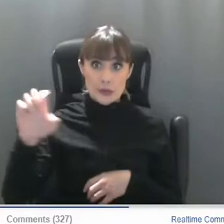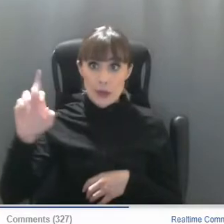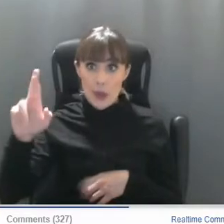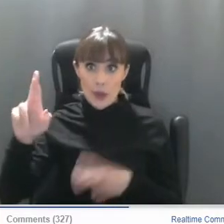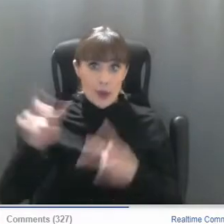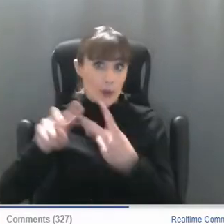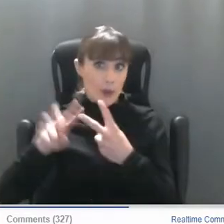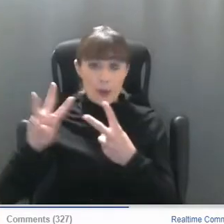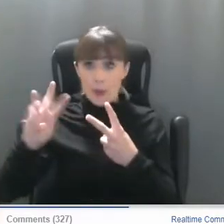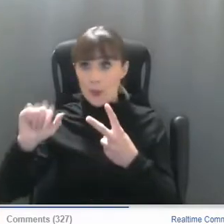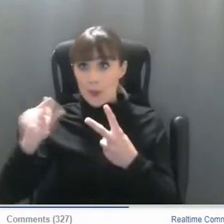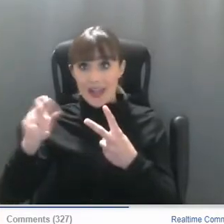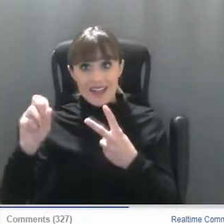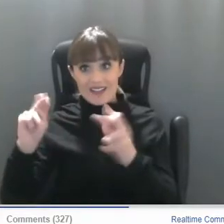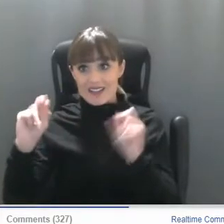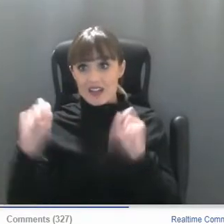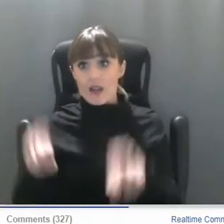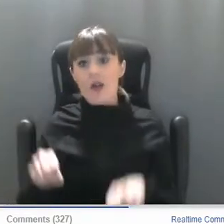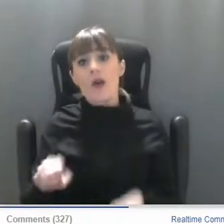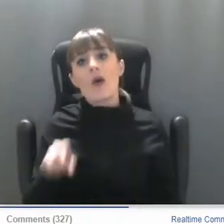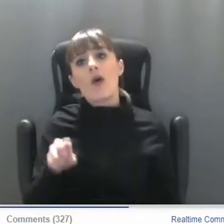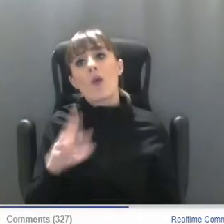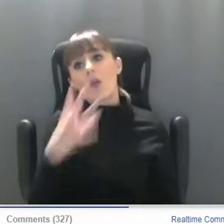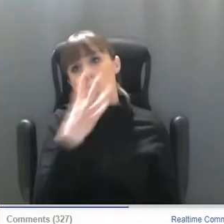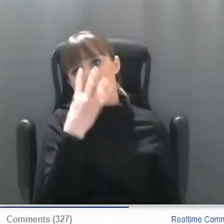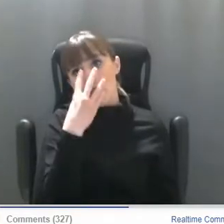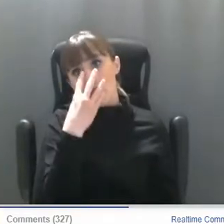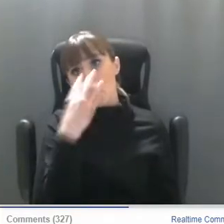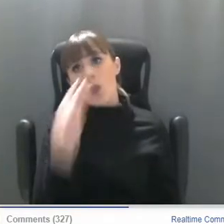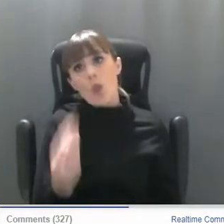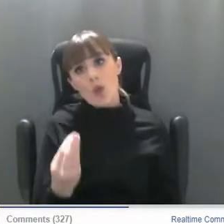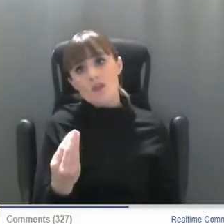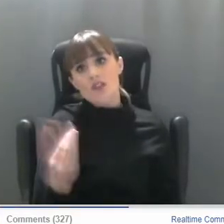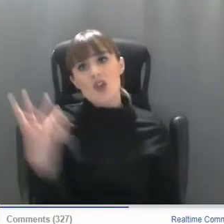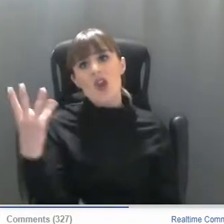The wolves are gone, Julie. I'm afraid our wolves are gone. We had two wolves, and